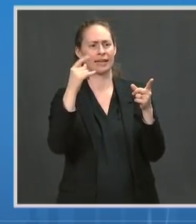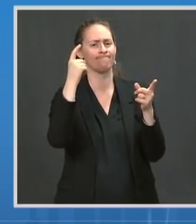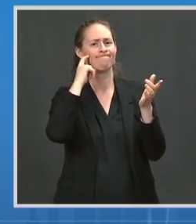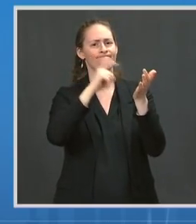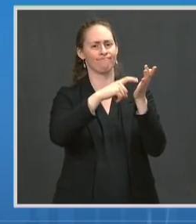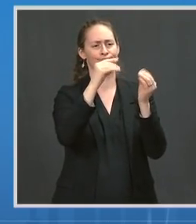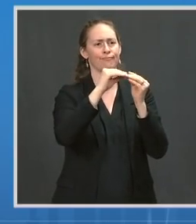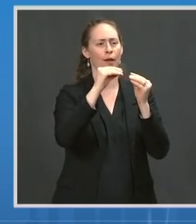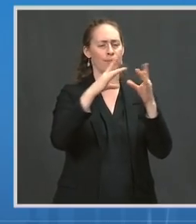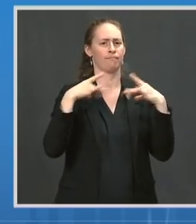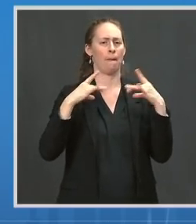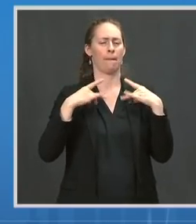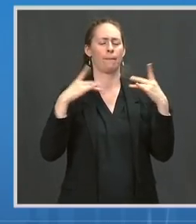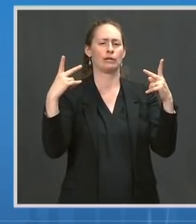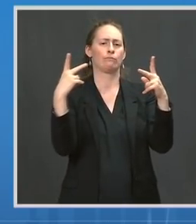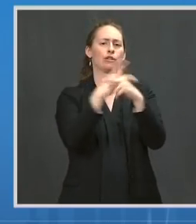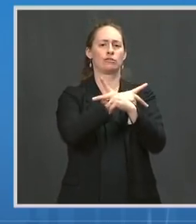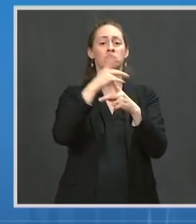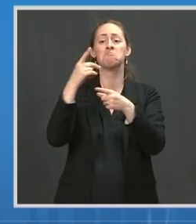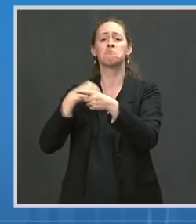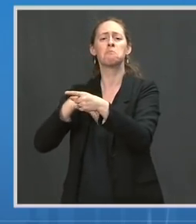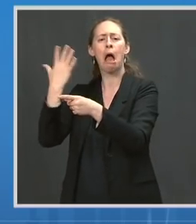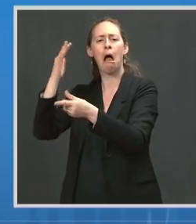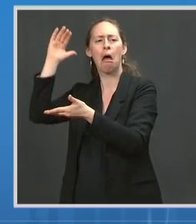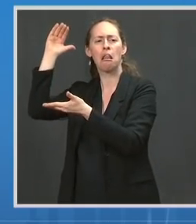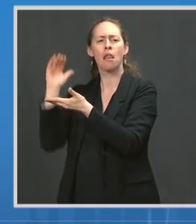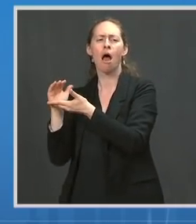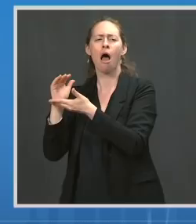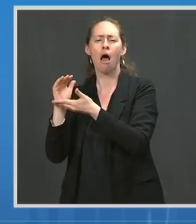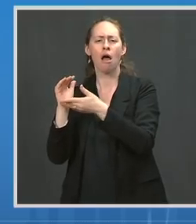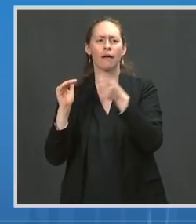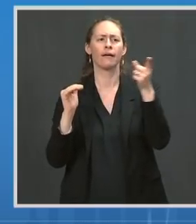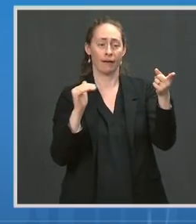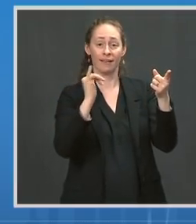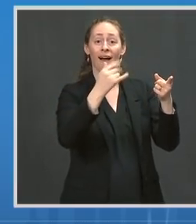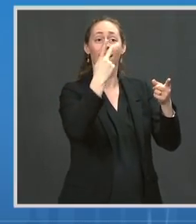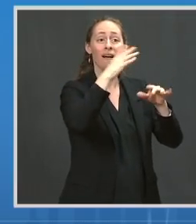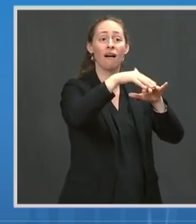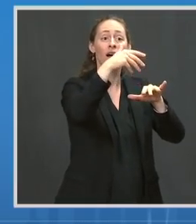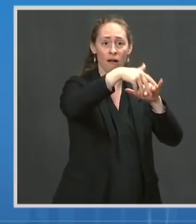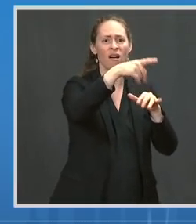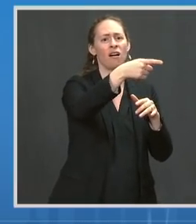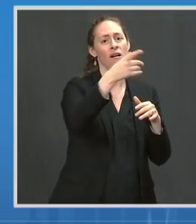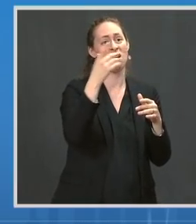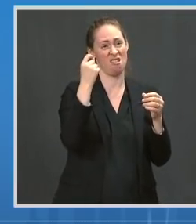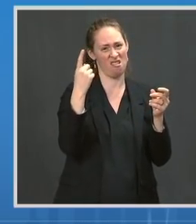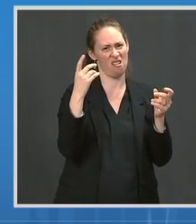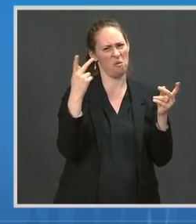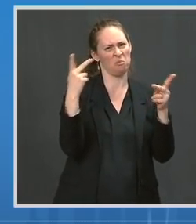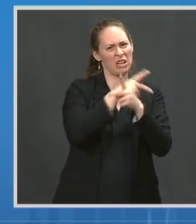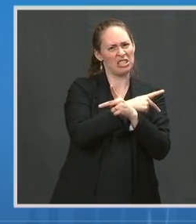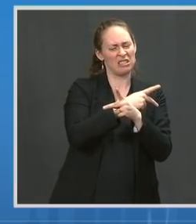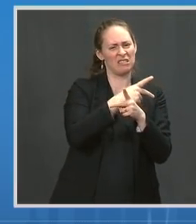Native people are also more than four times likely to be hospitalized as a result of COVID-19. Despite these challenges,